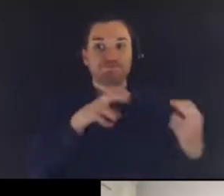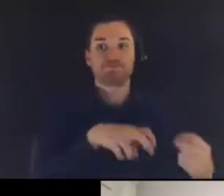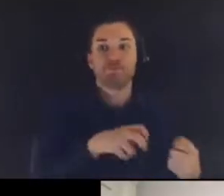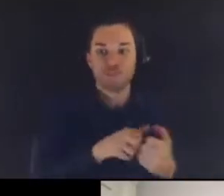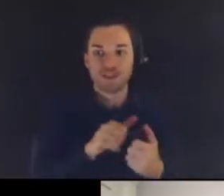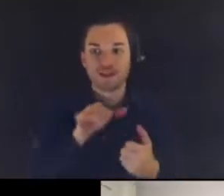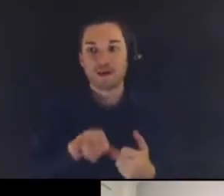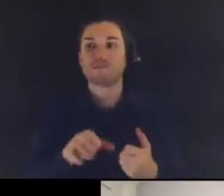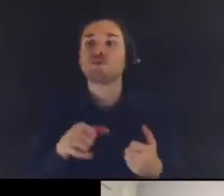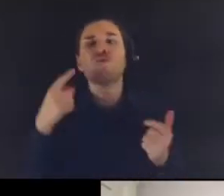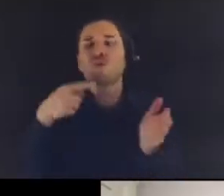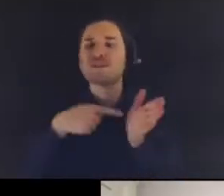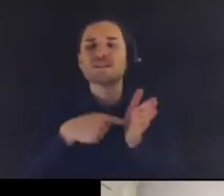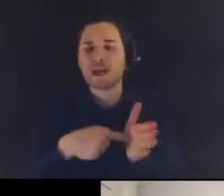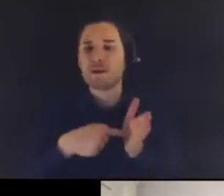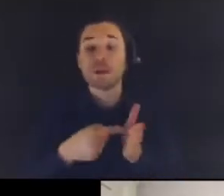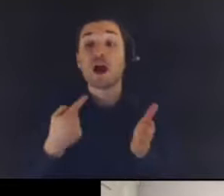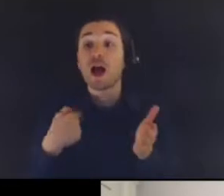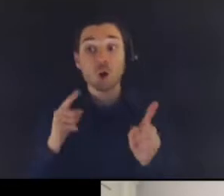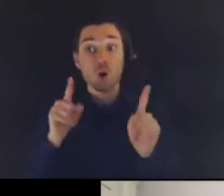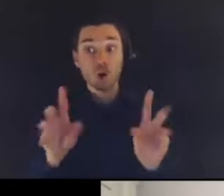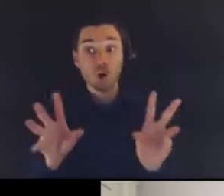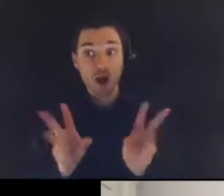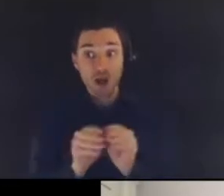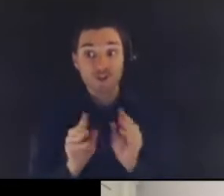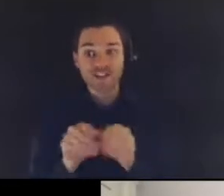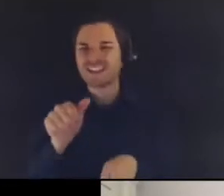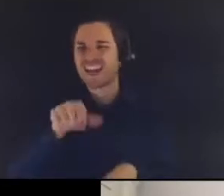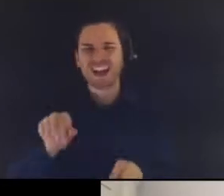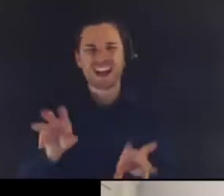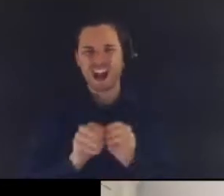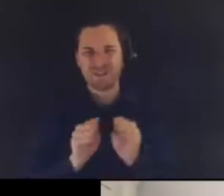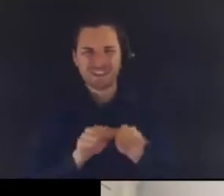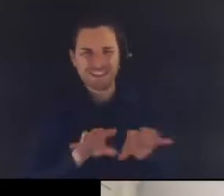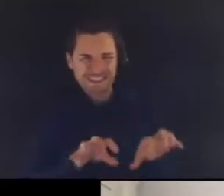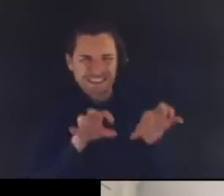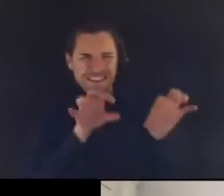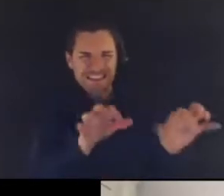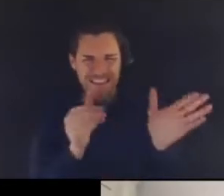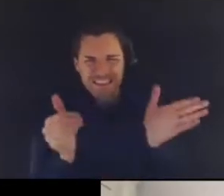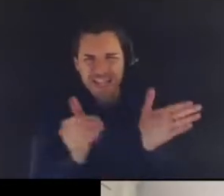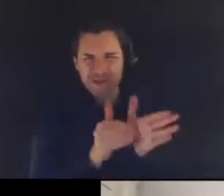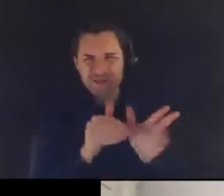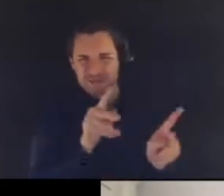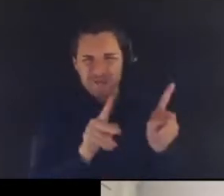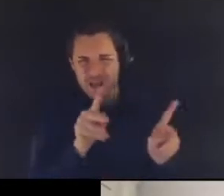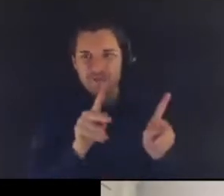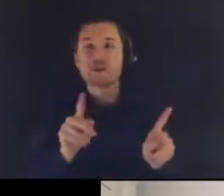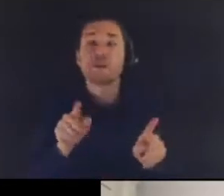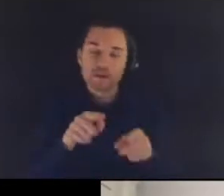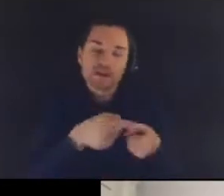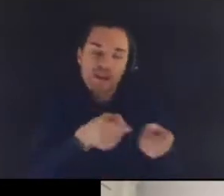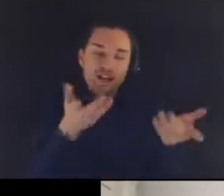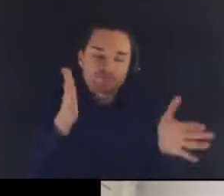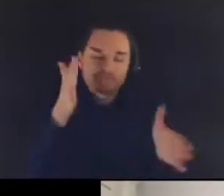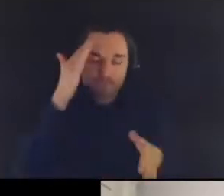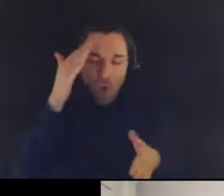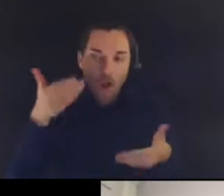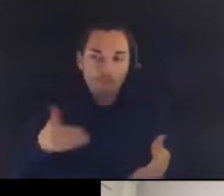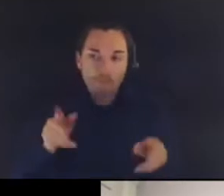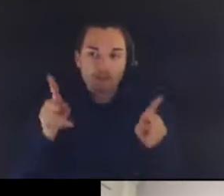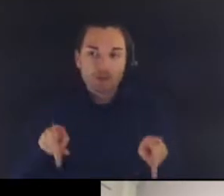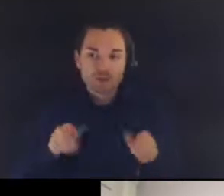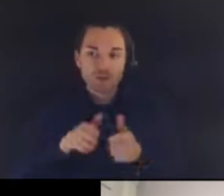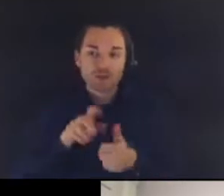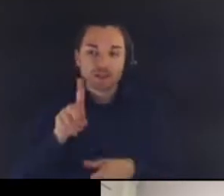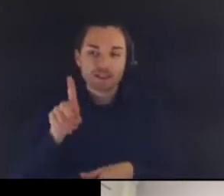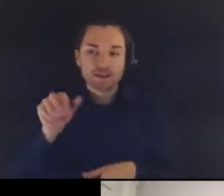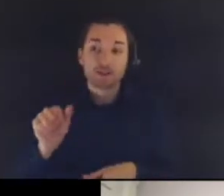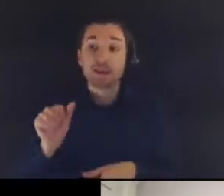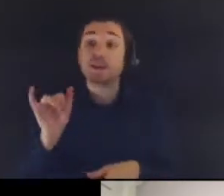s thousands of people know that I m the person there who has a disability. So yeah, I think